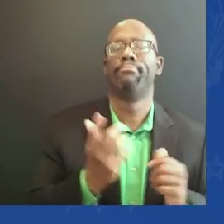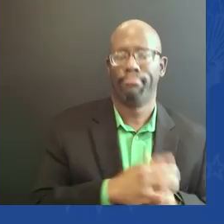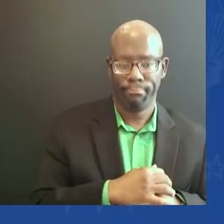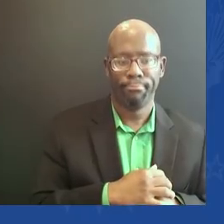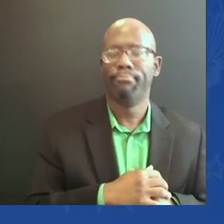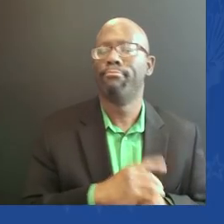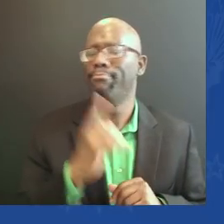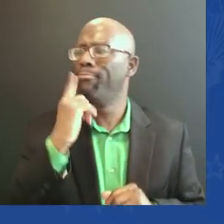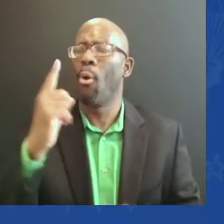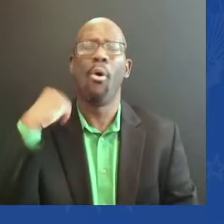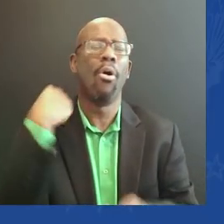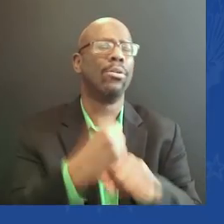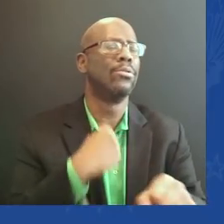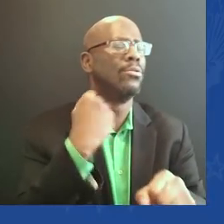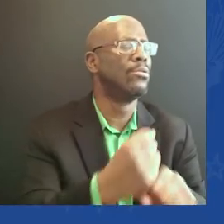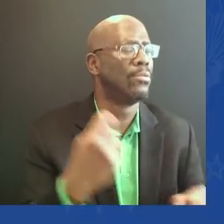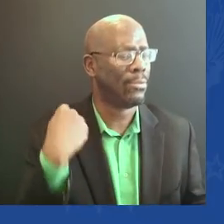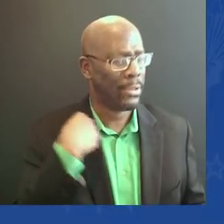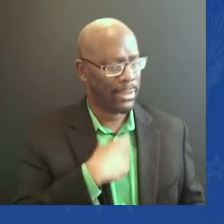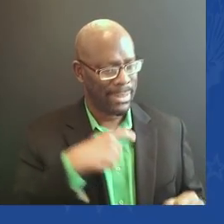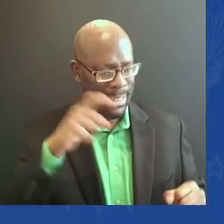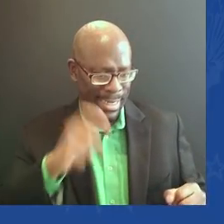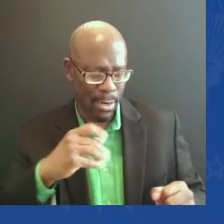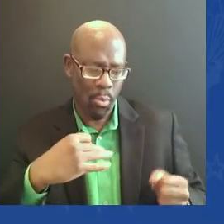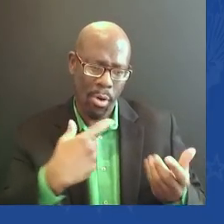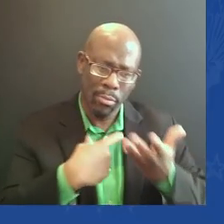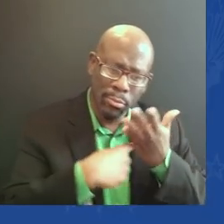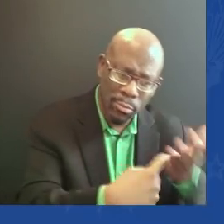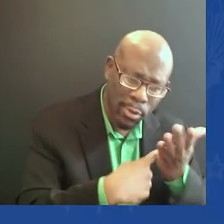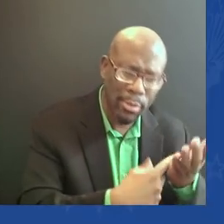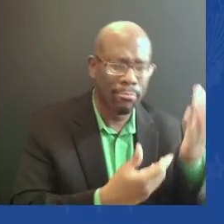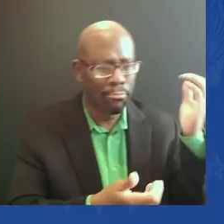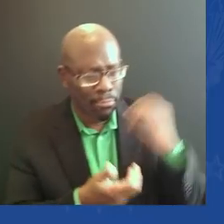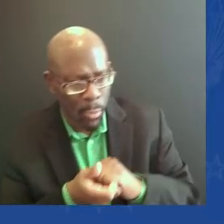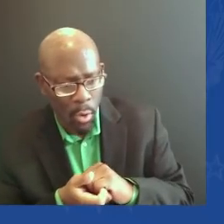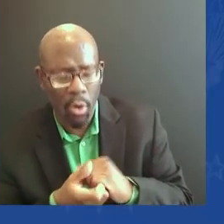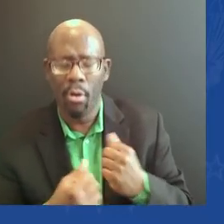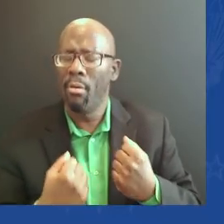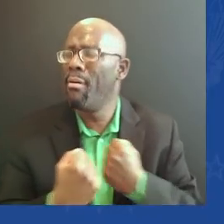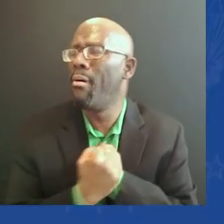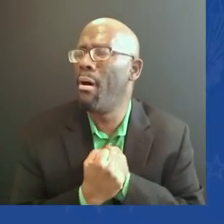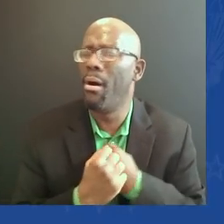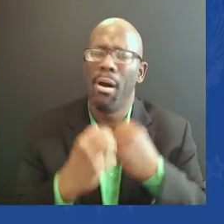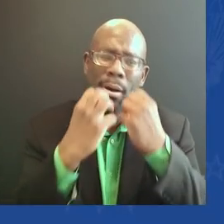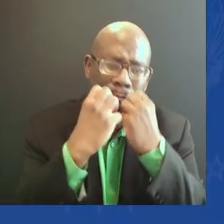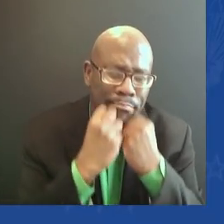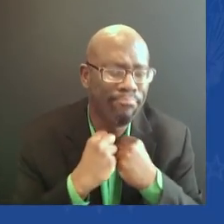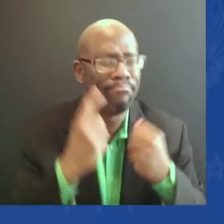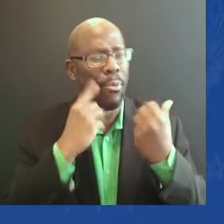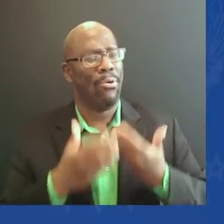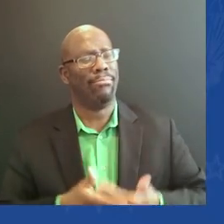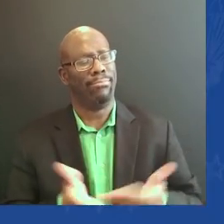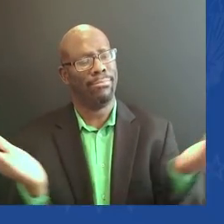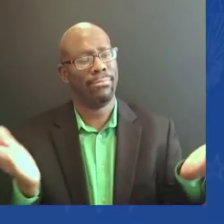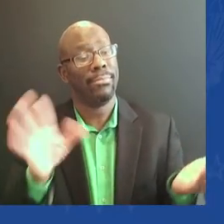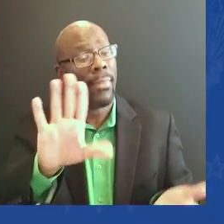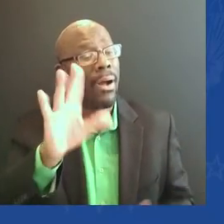If you notice what -- what the Pope said when he was asked when he first got elected Pope -- he was traveling with the press, and they said,